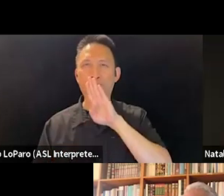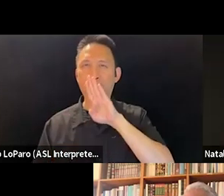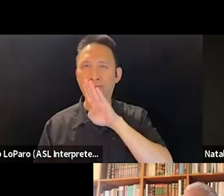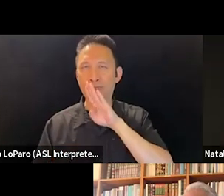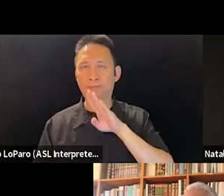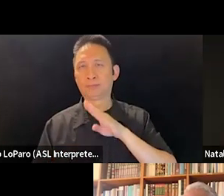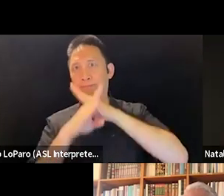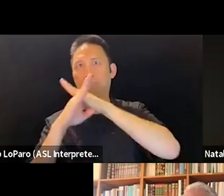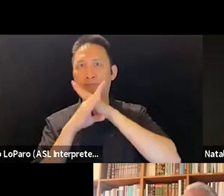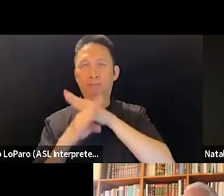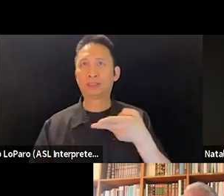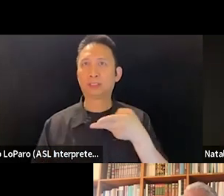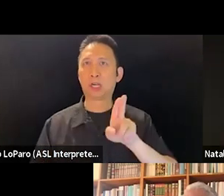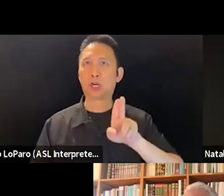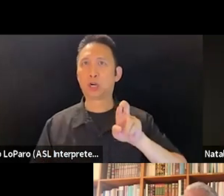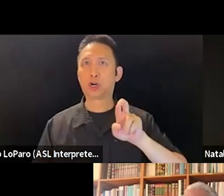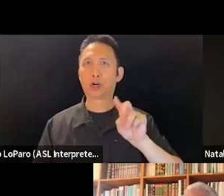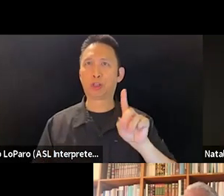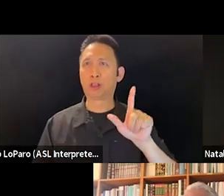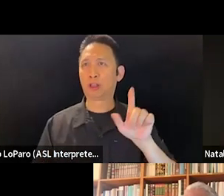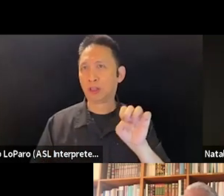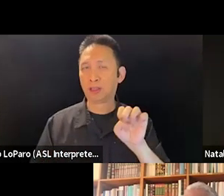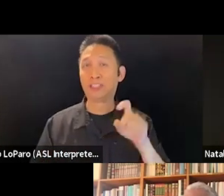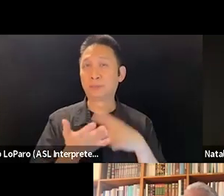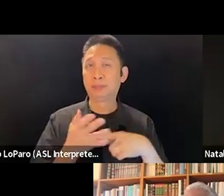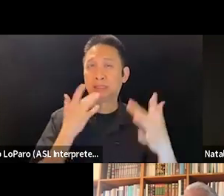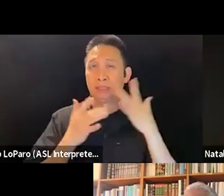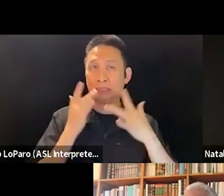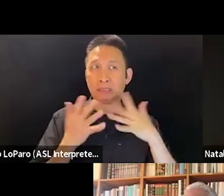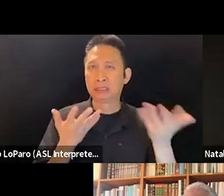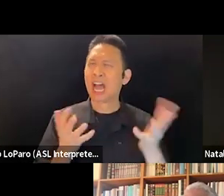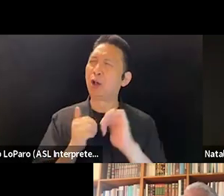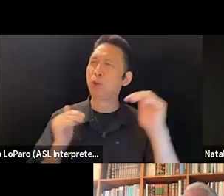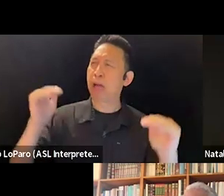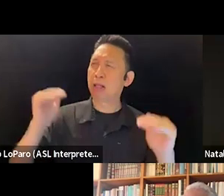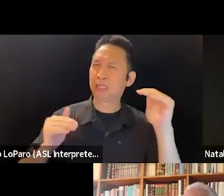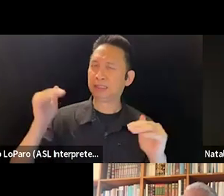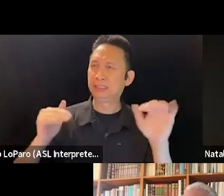let's quote unquote desperation for some funding. So how do you balance between that filmmaker voice